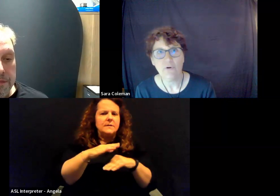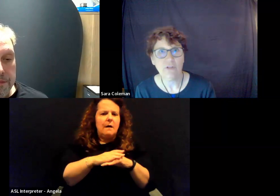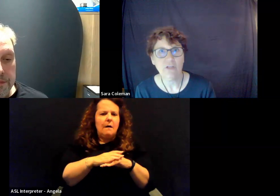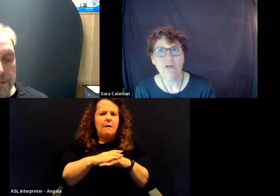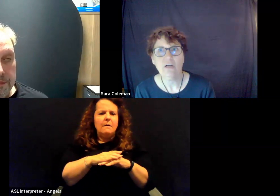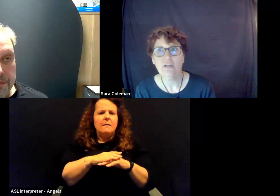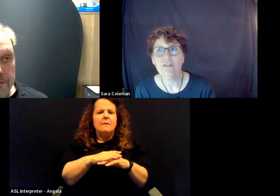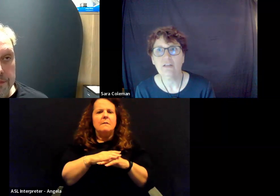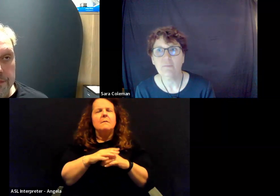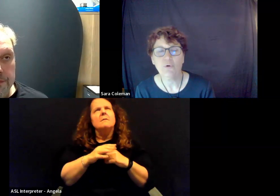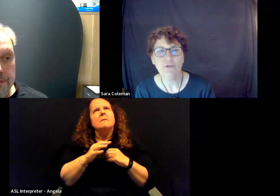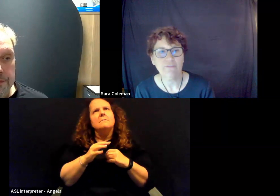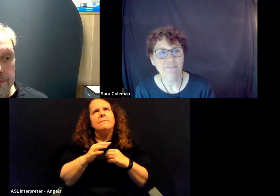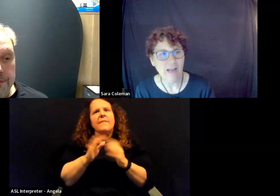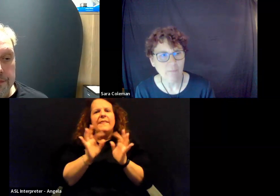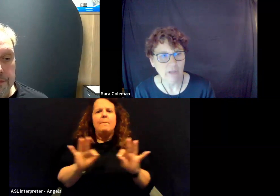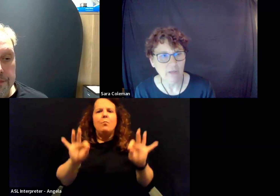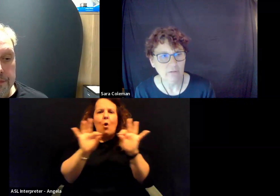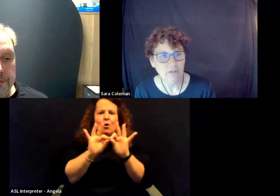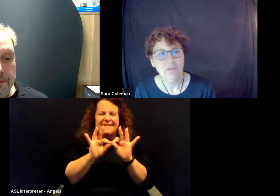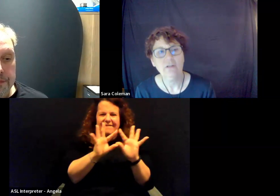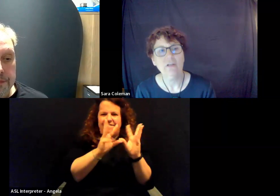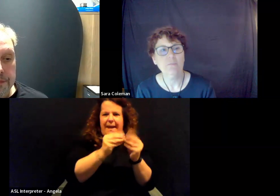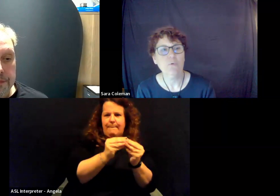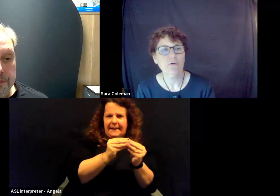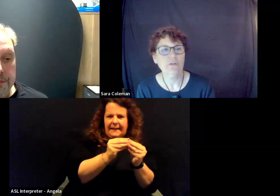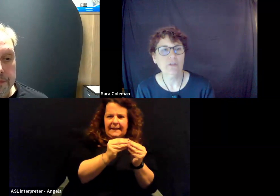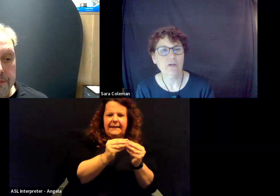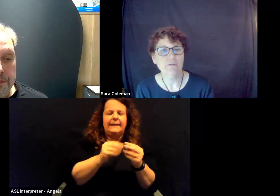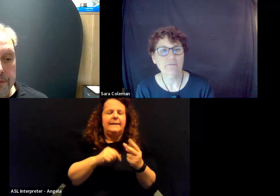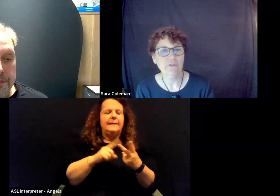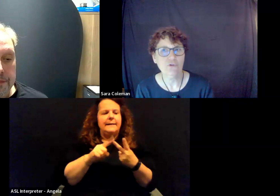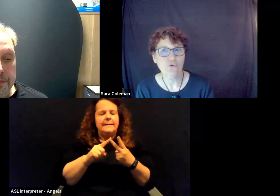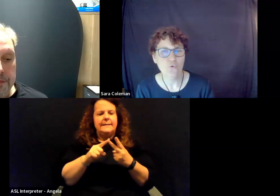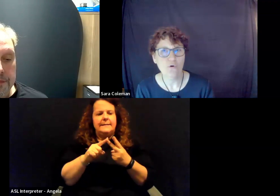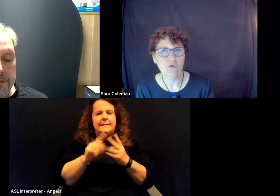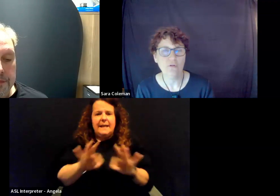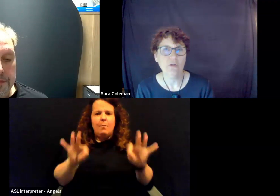up focusing on the importance of family. The importance of the school.